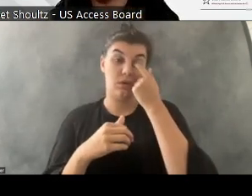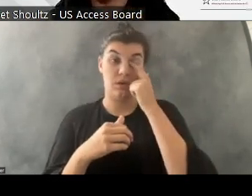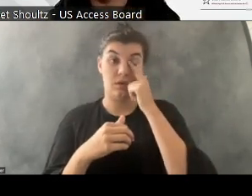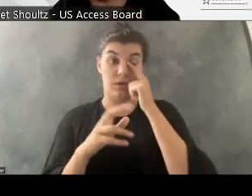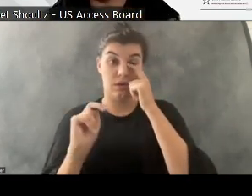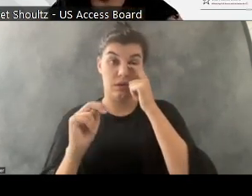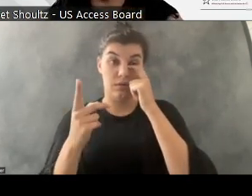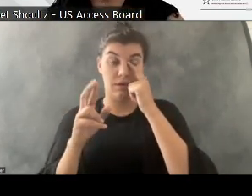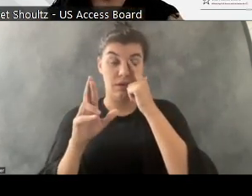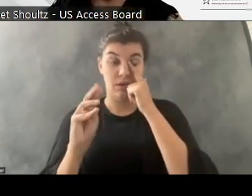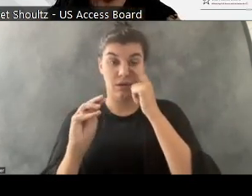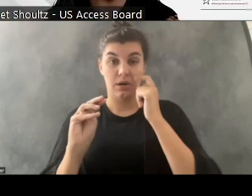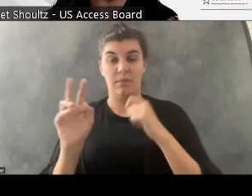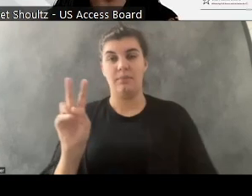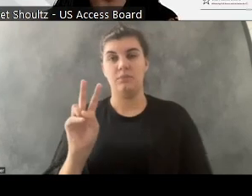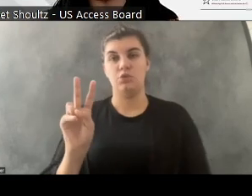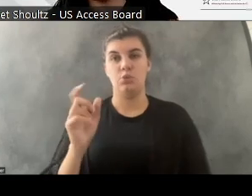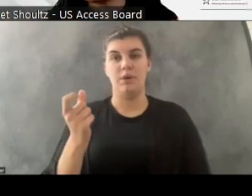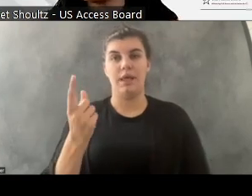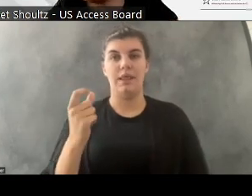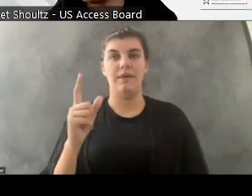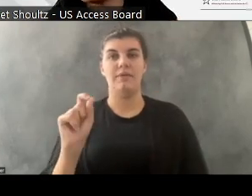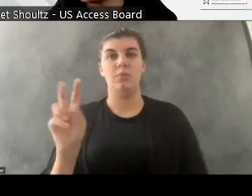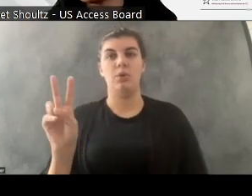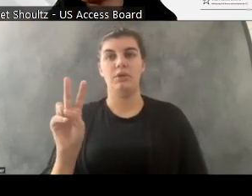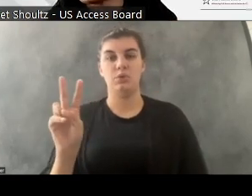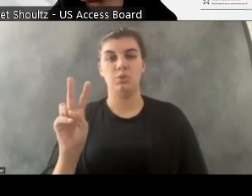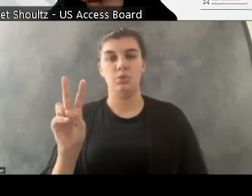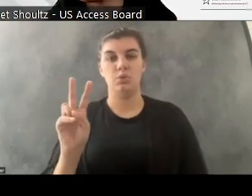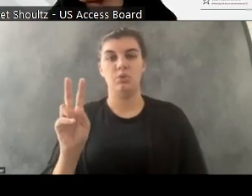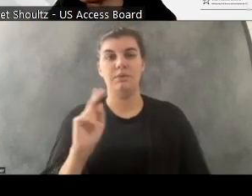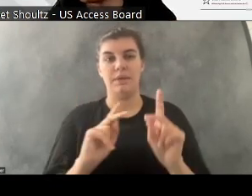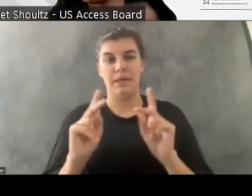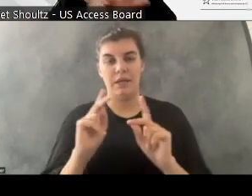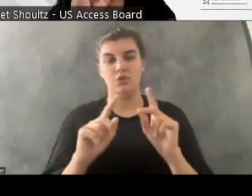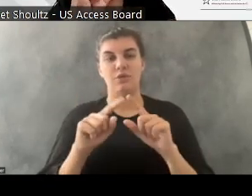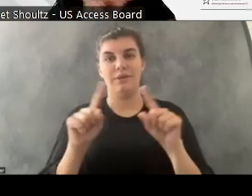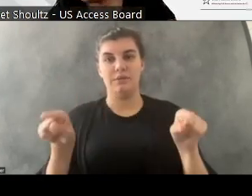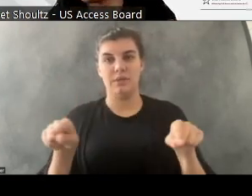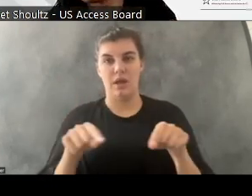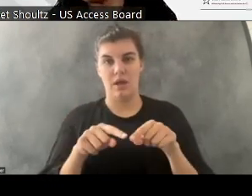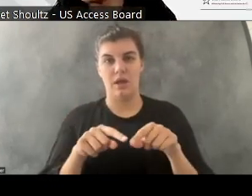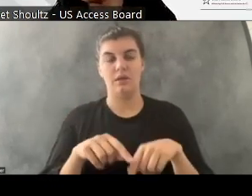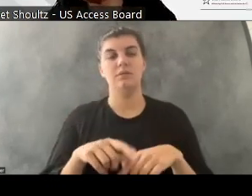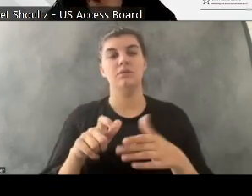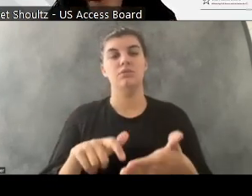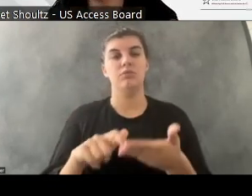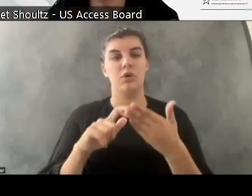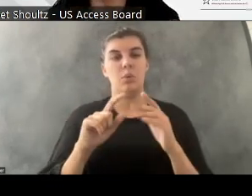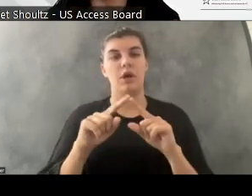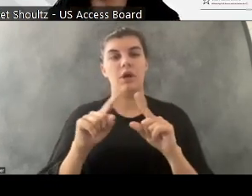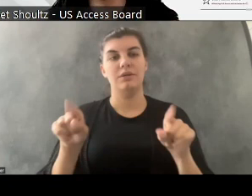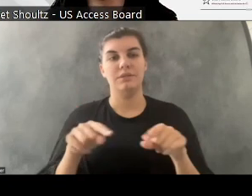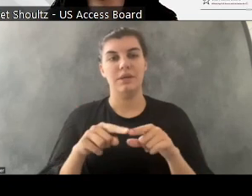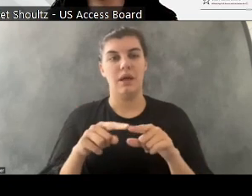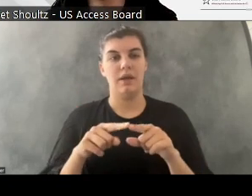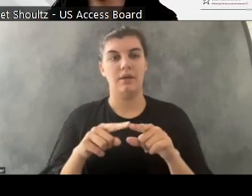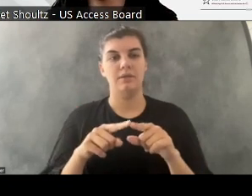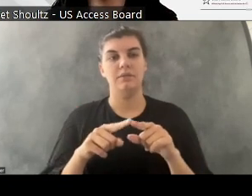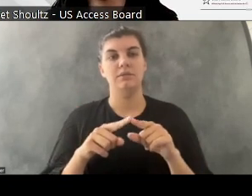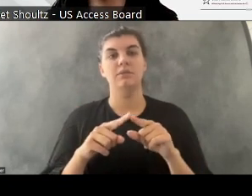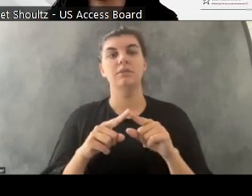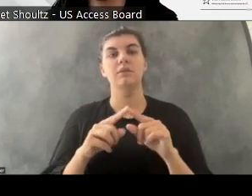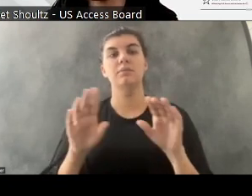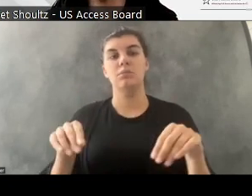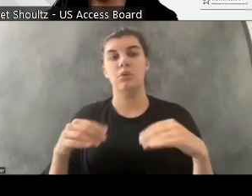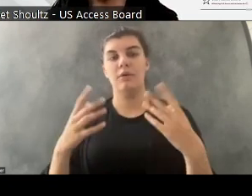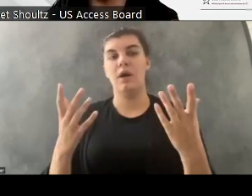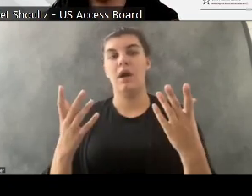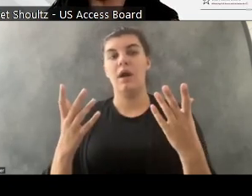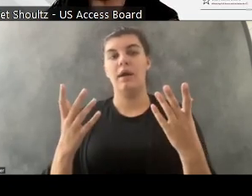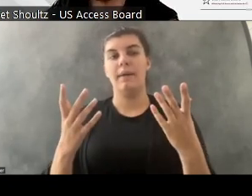In the NPRM at 211.2 Pedestrian Signs, we required that signs, other than transit signs, provide that